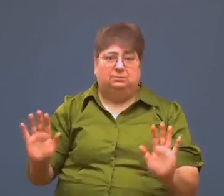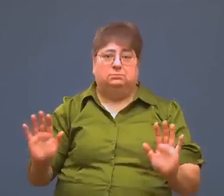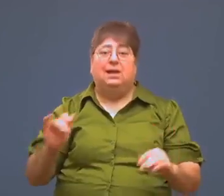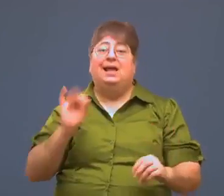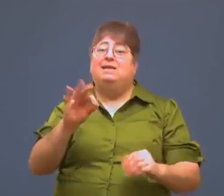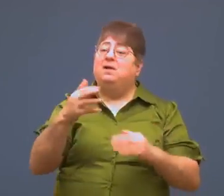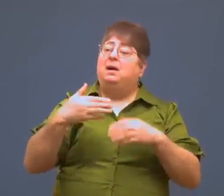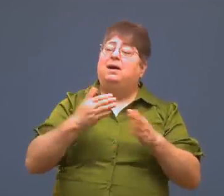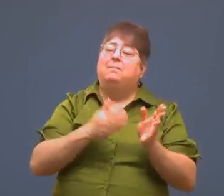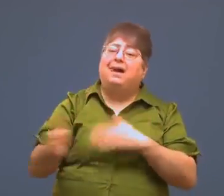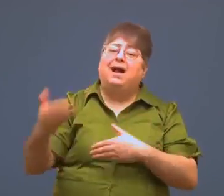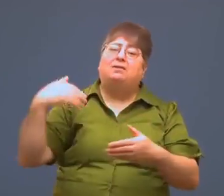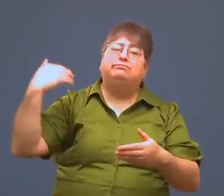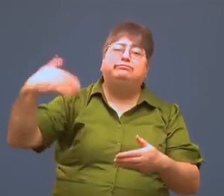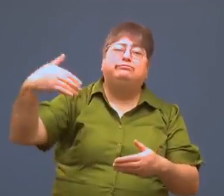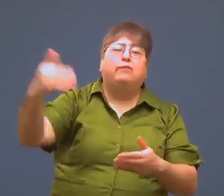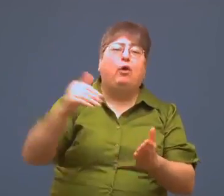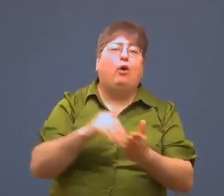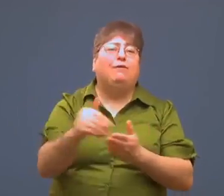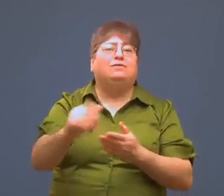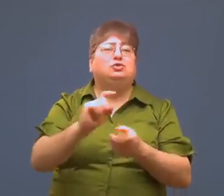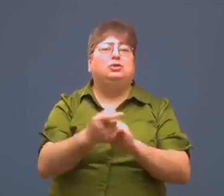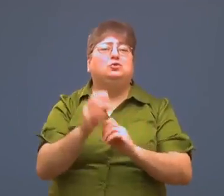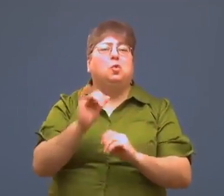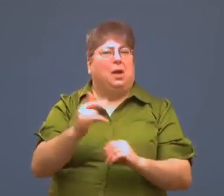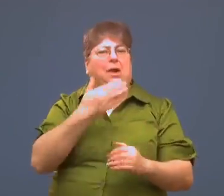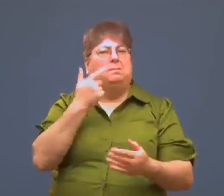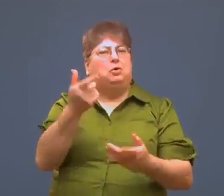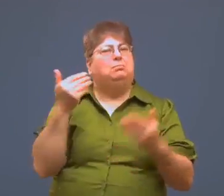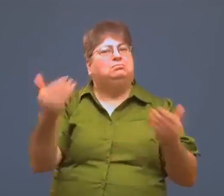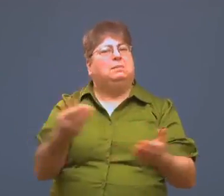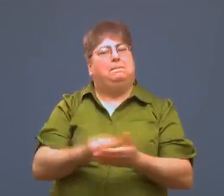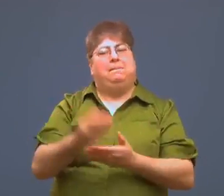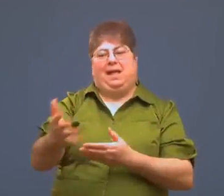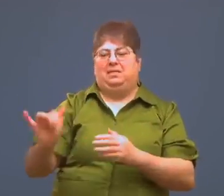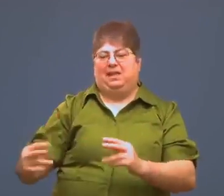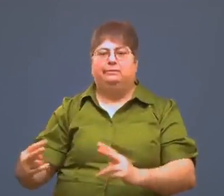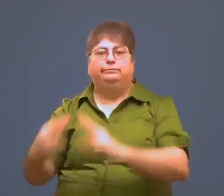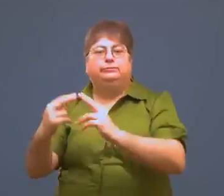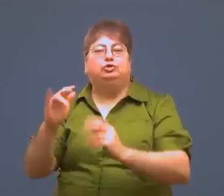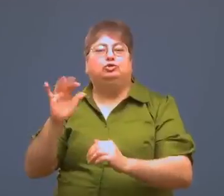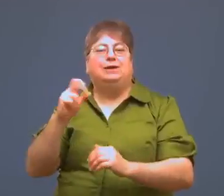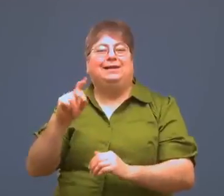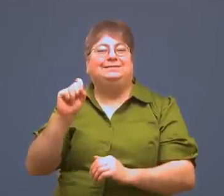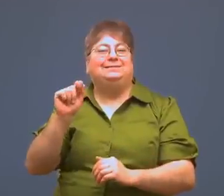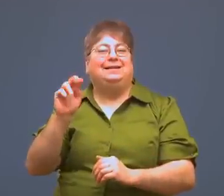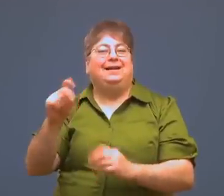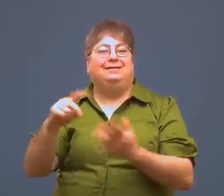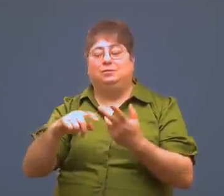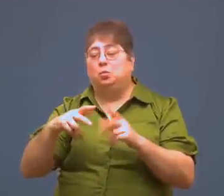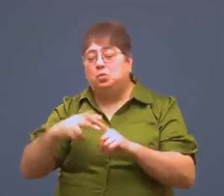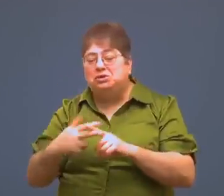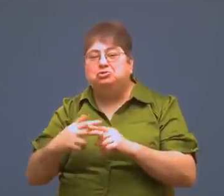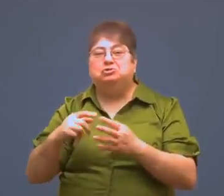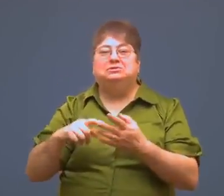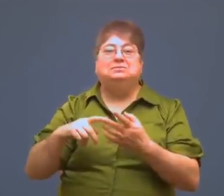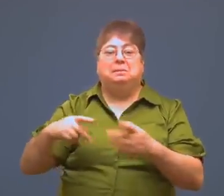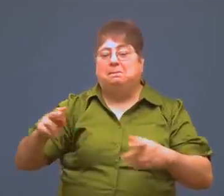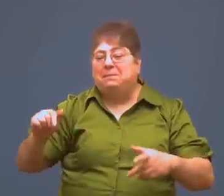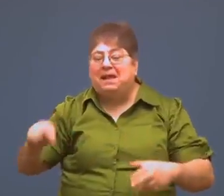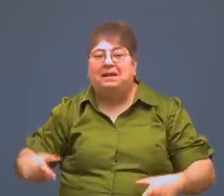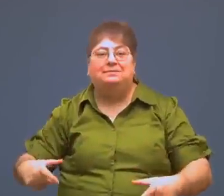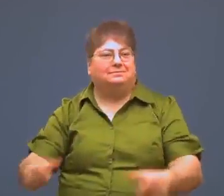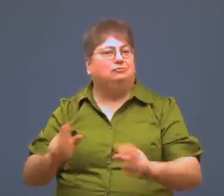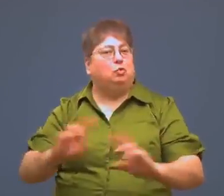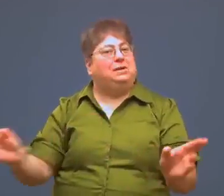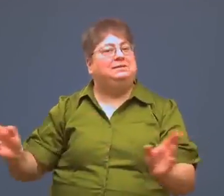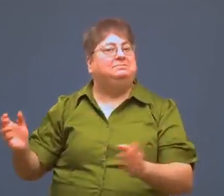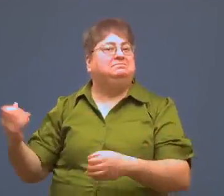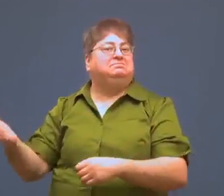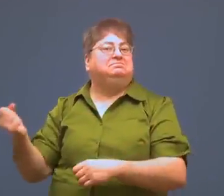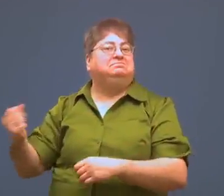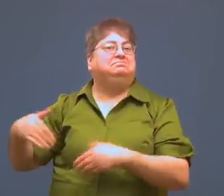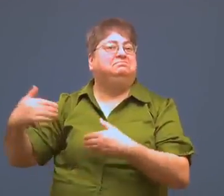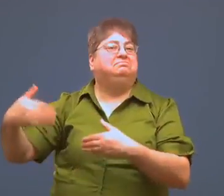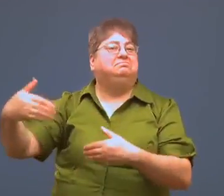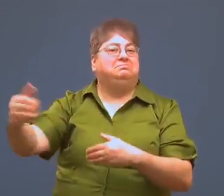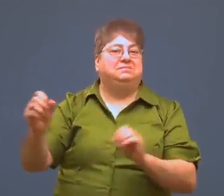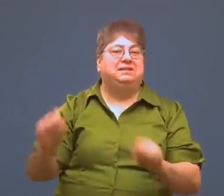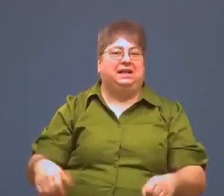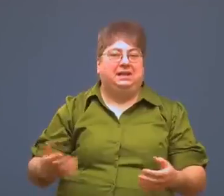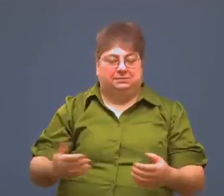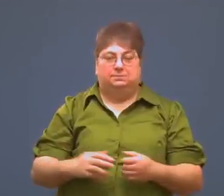If you plan to do this on a regular basis, buy all your equipment so you have it.